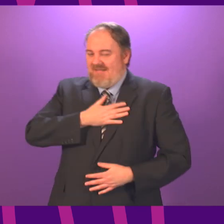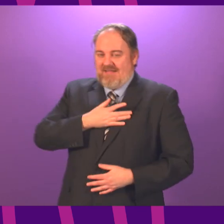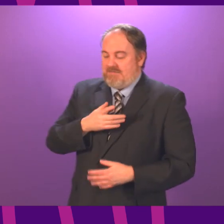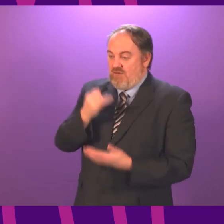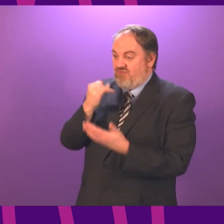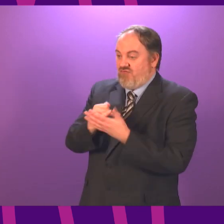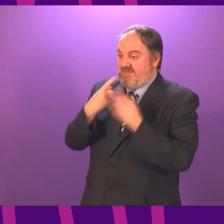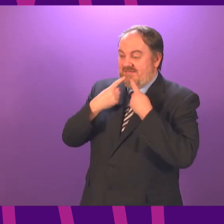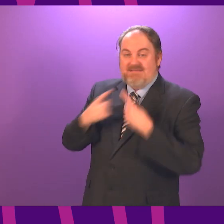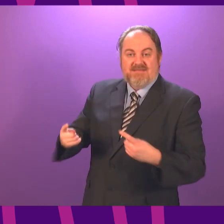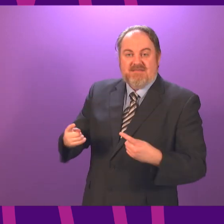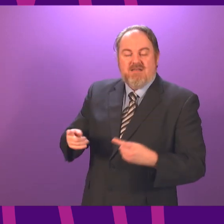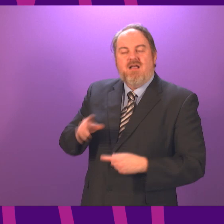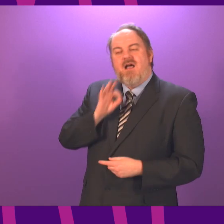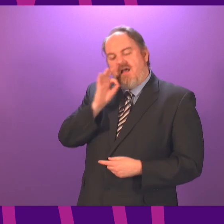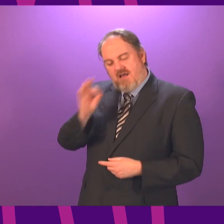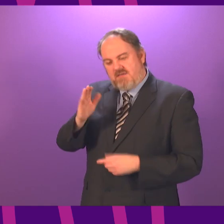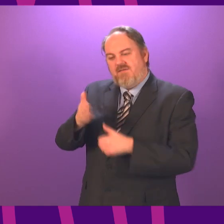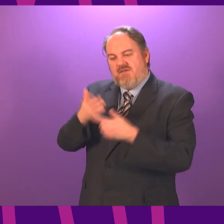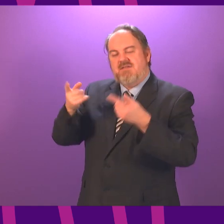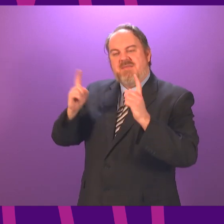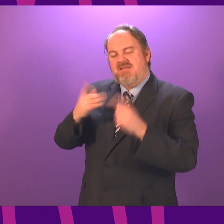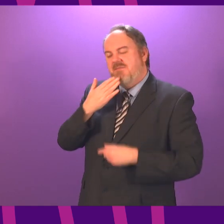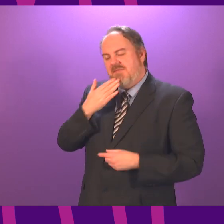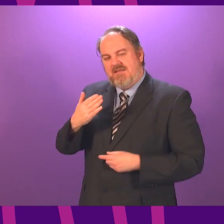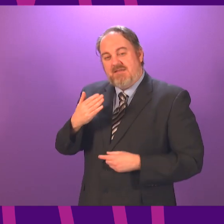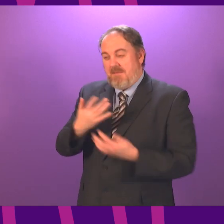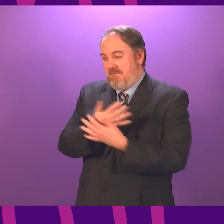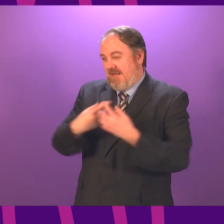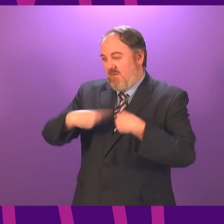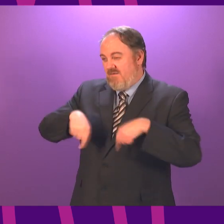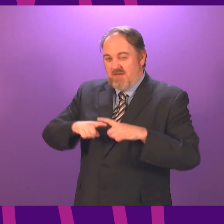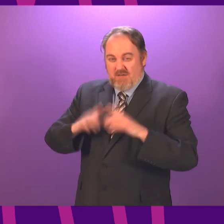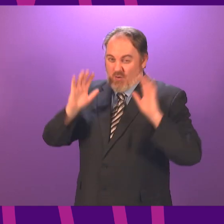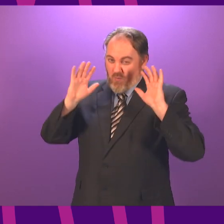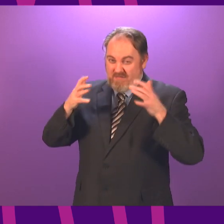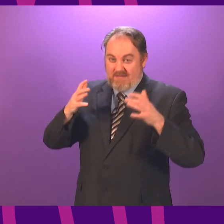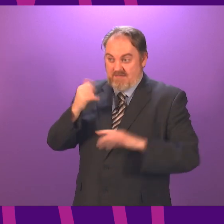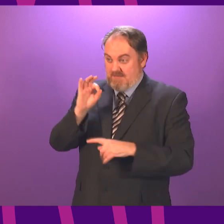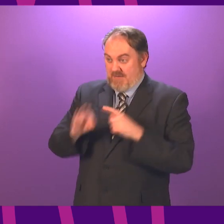Does the First Minister share my concern that many people, including in Scotland, are already